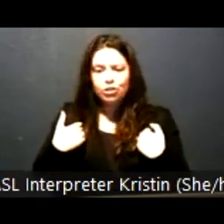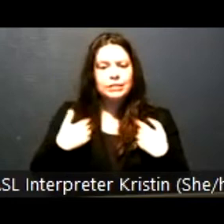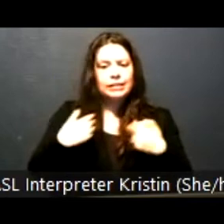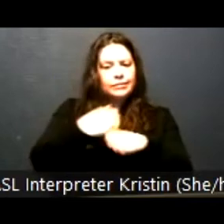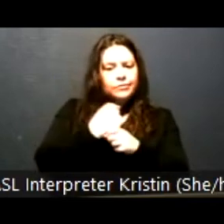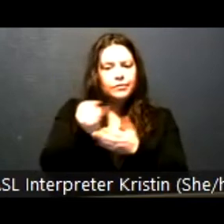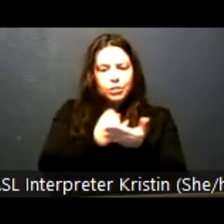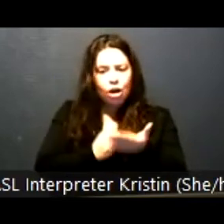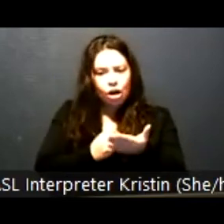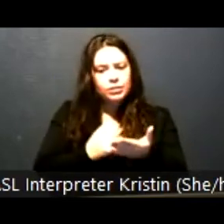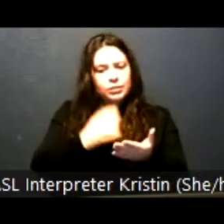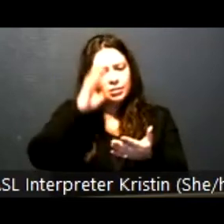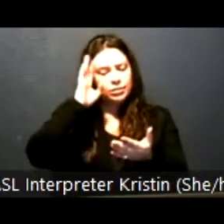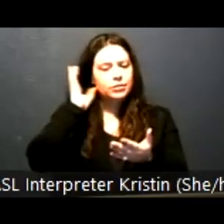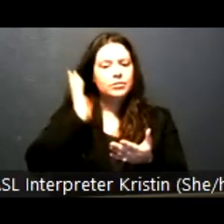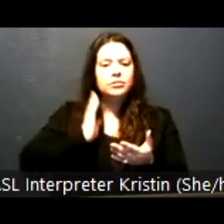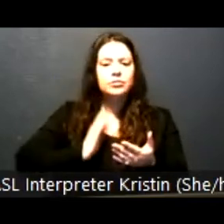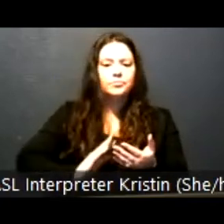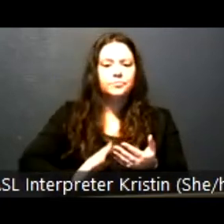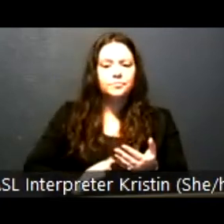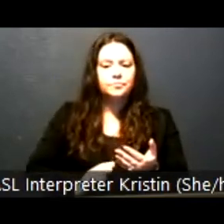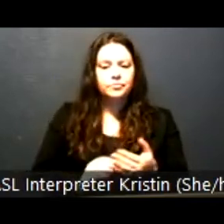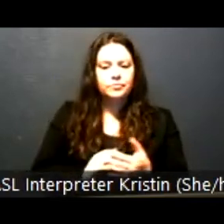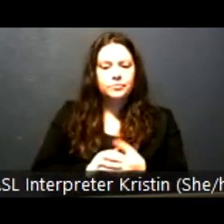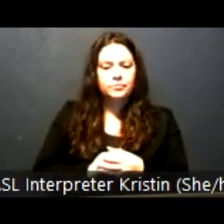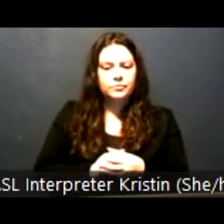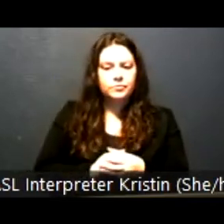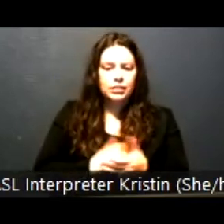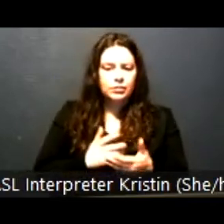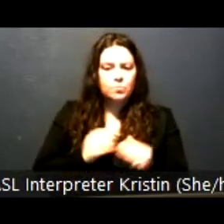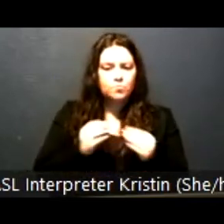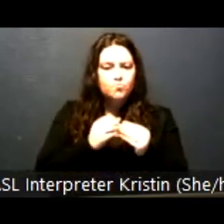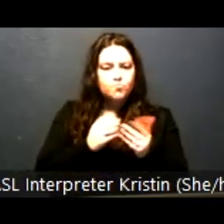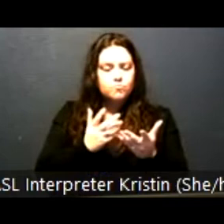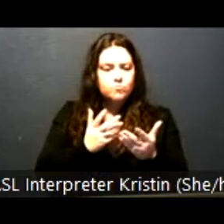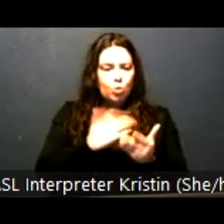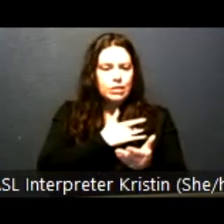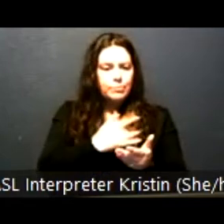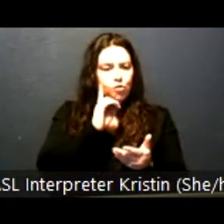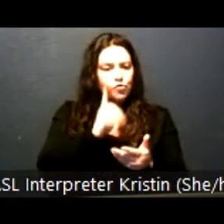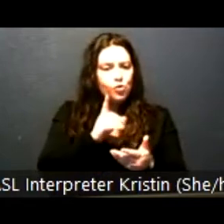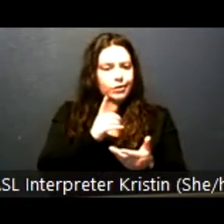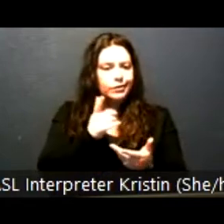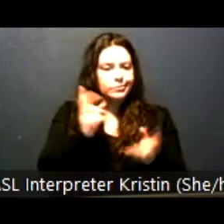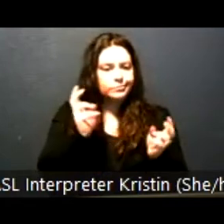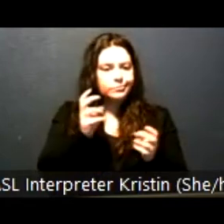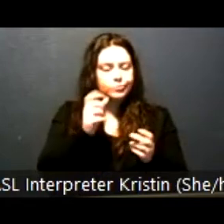traditionally um are, are viewed to associate with someone like me and but I had so many influences